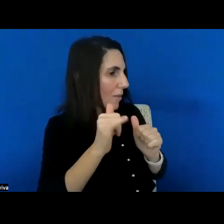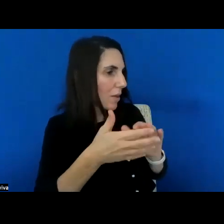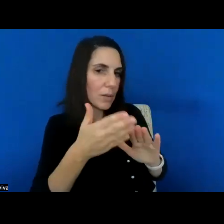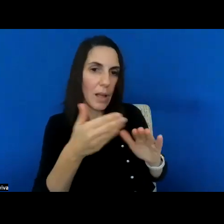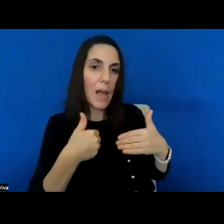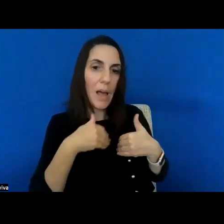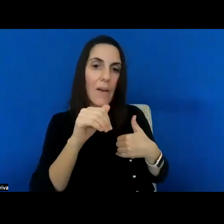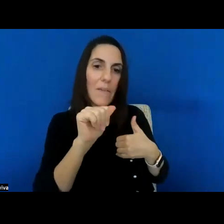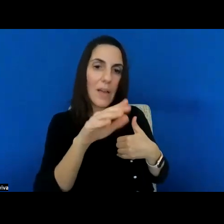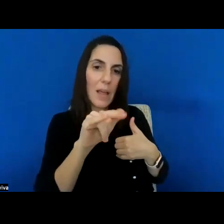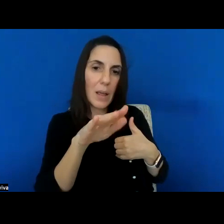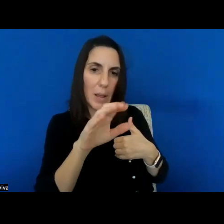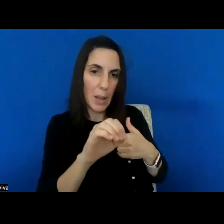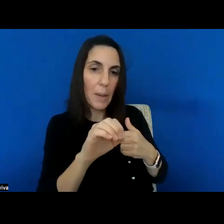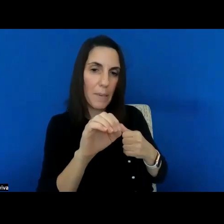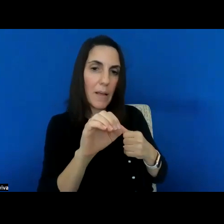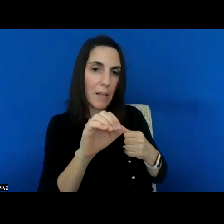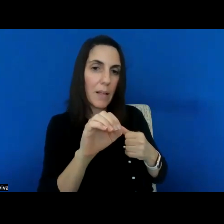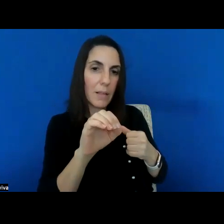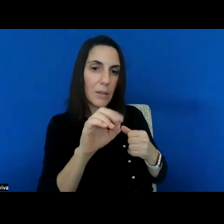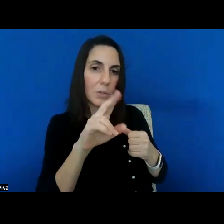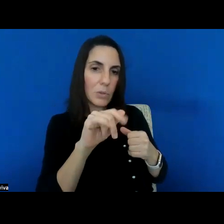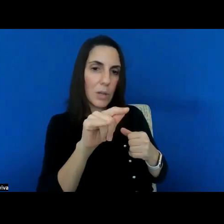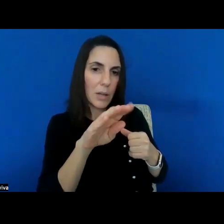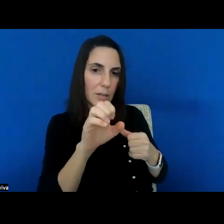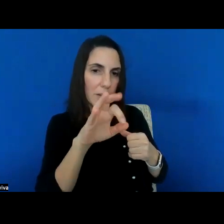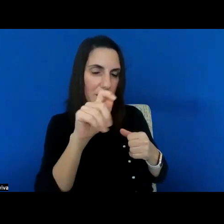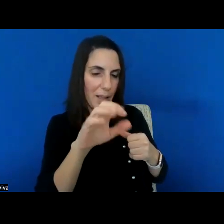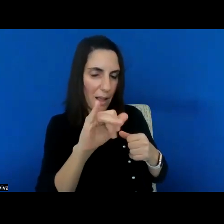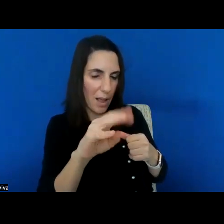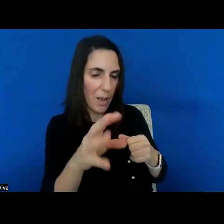it on the bottom left, there's a kind of a debit card example, it gives you some further